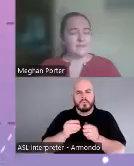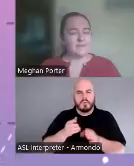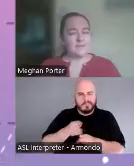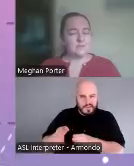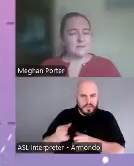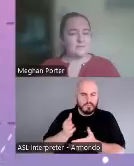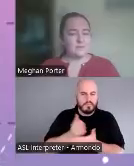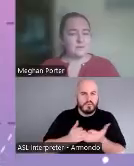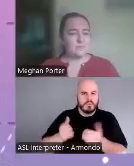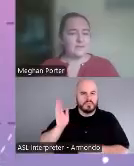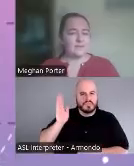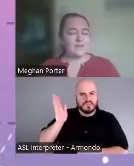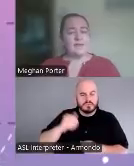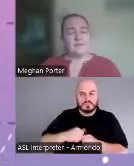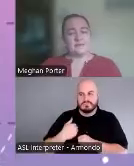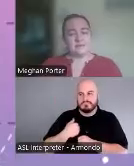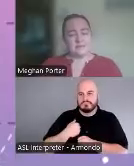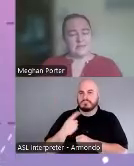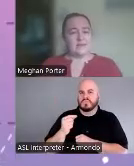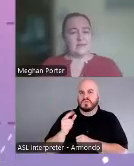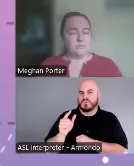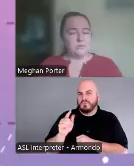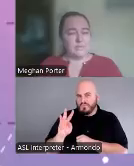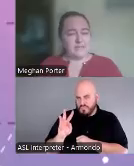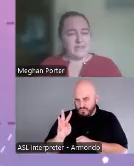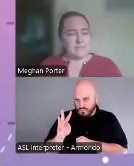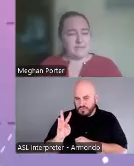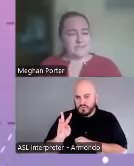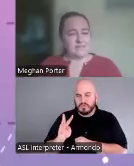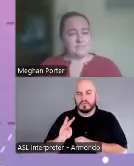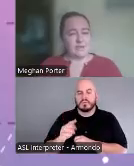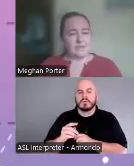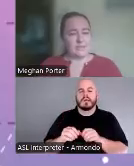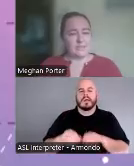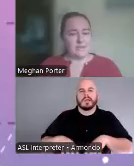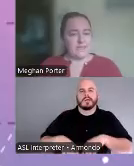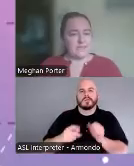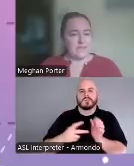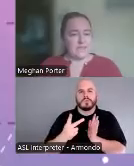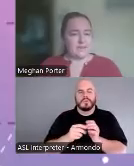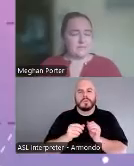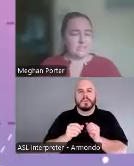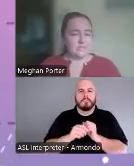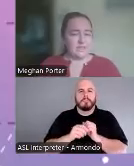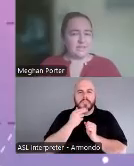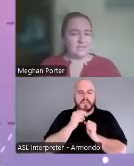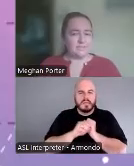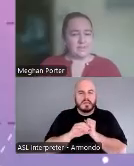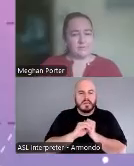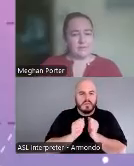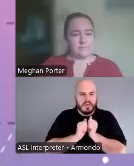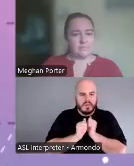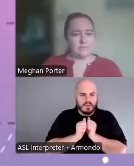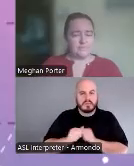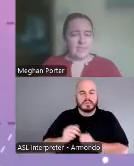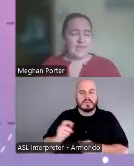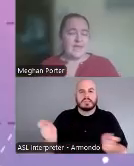in 2024, we did a dual mini-campaign celebrating the ADA Anniversary and Disability Pride Month.